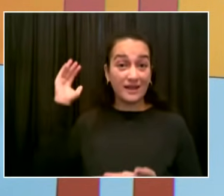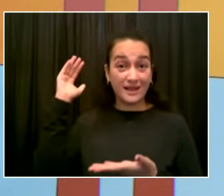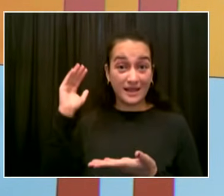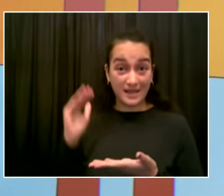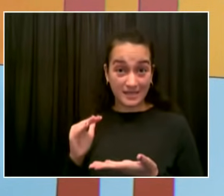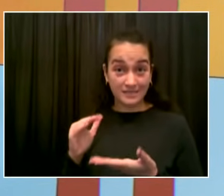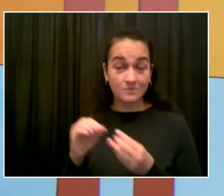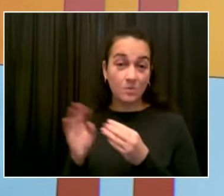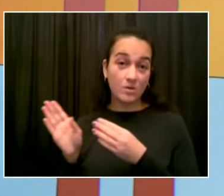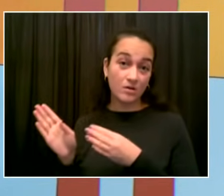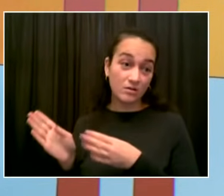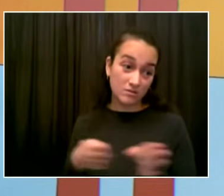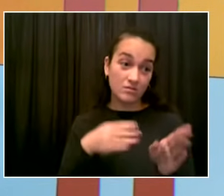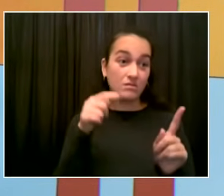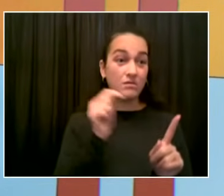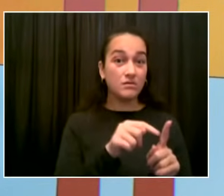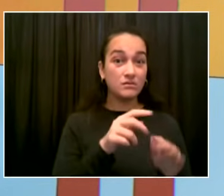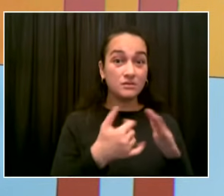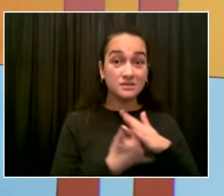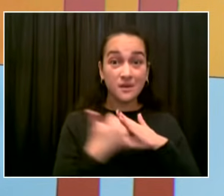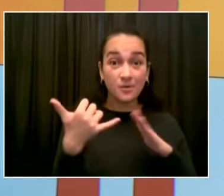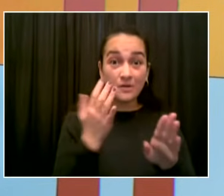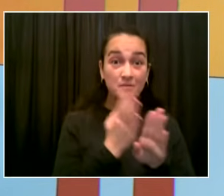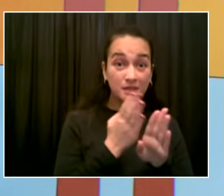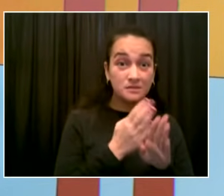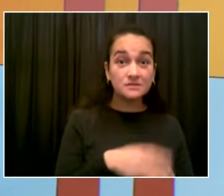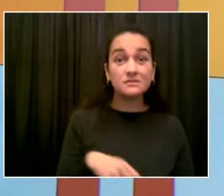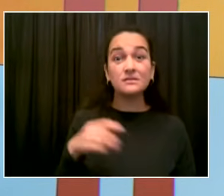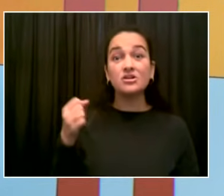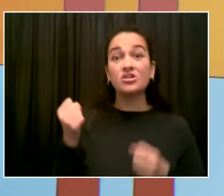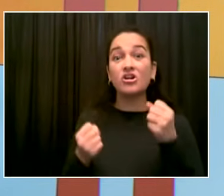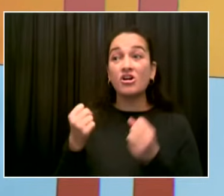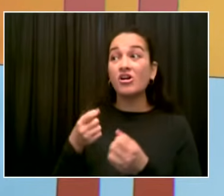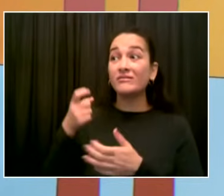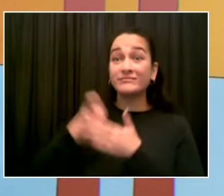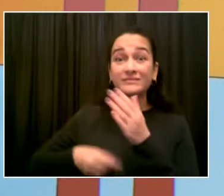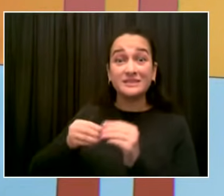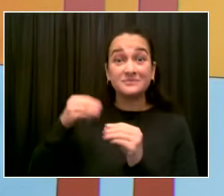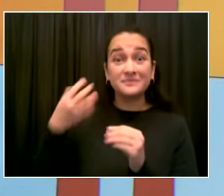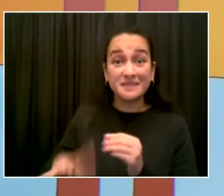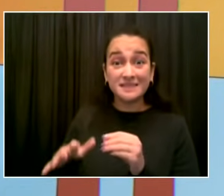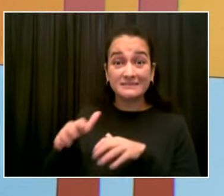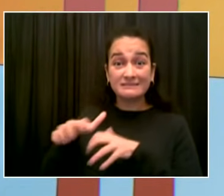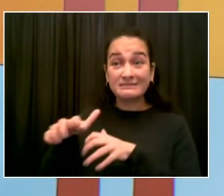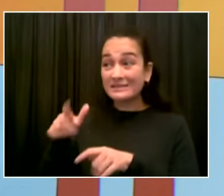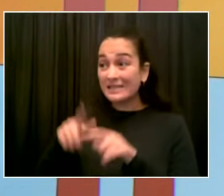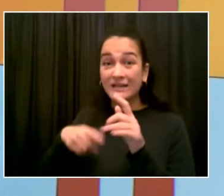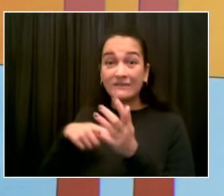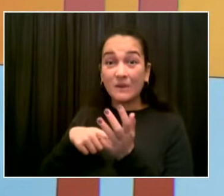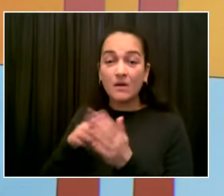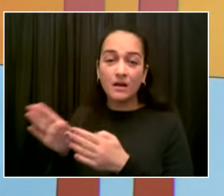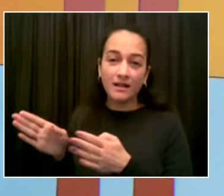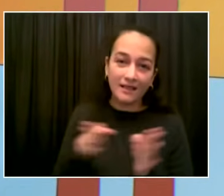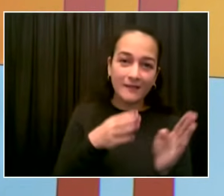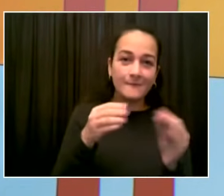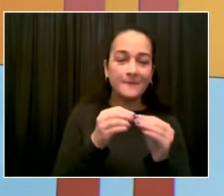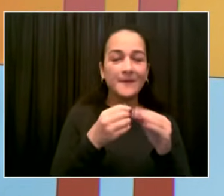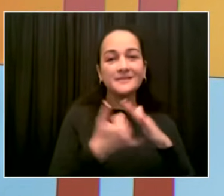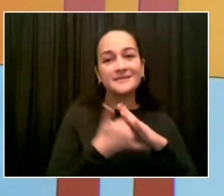MORE REVENUE FOR